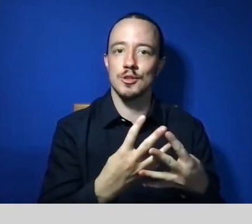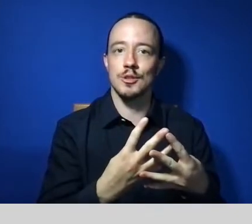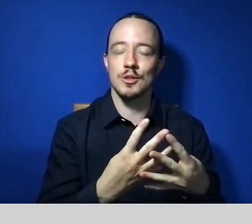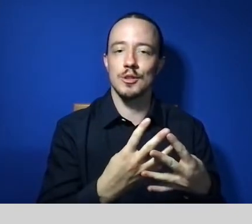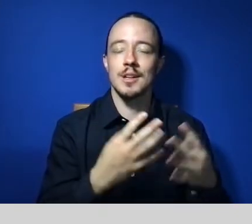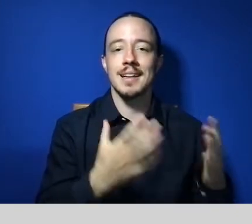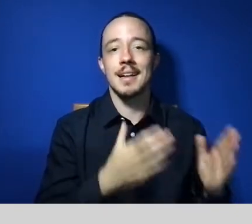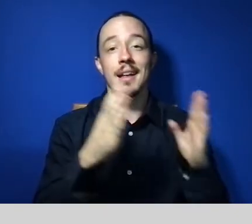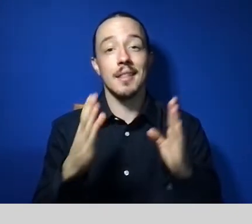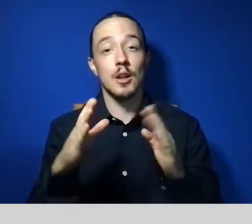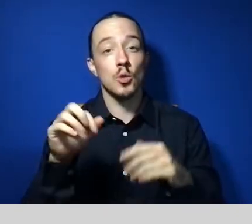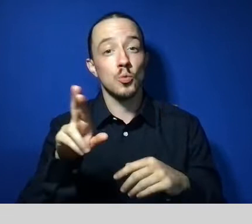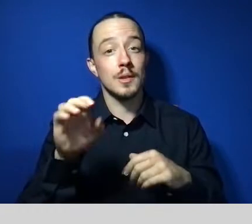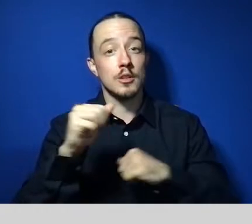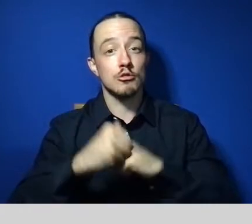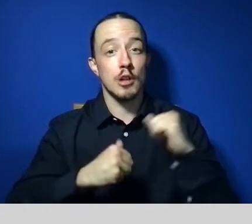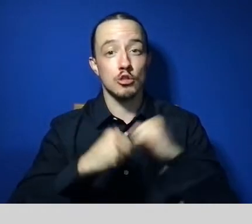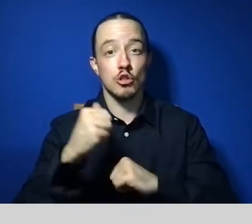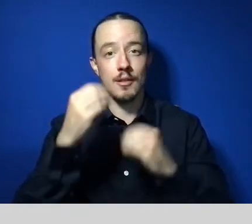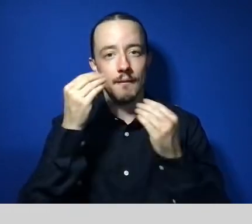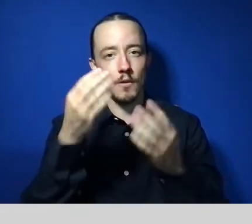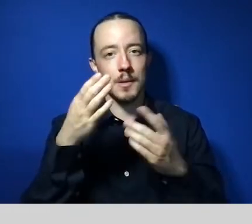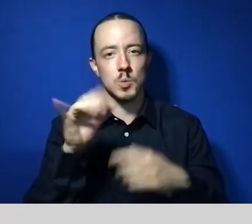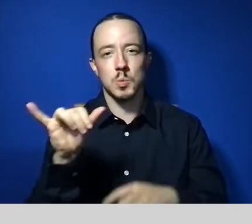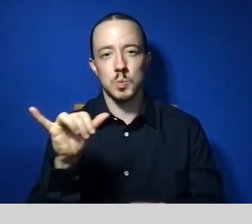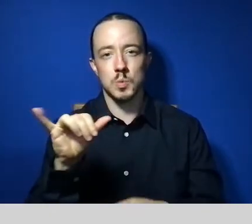I'm going to restructure the data set,